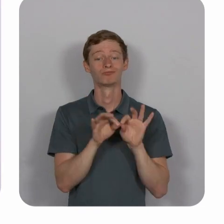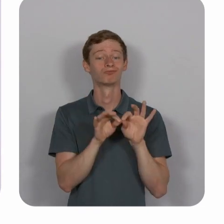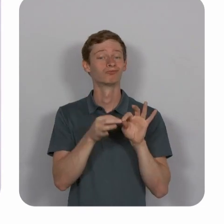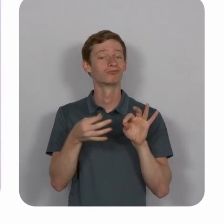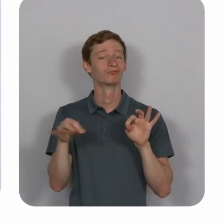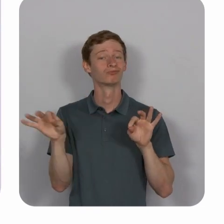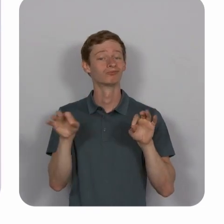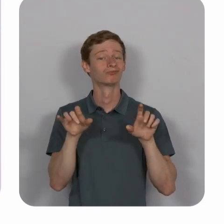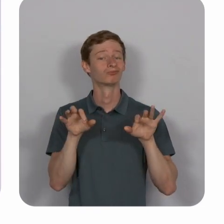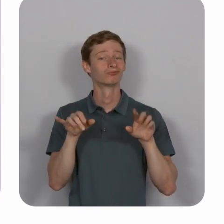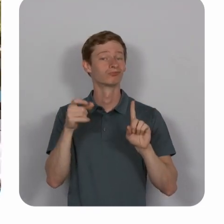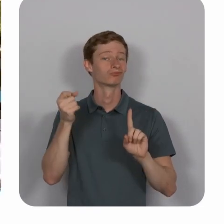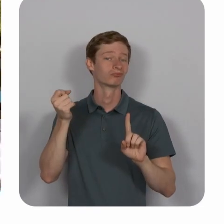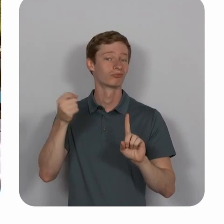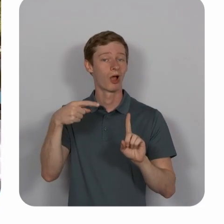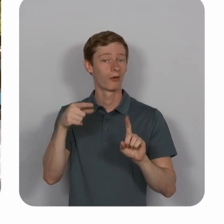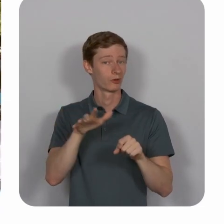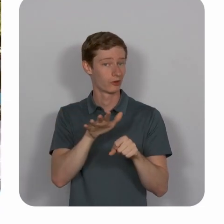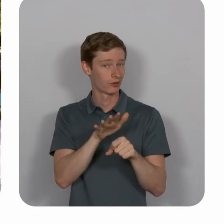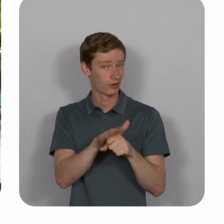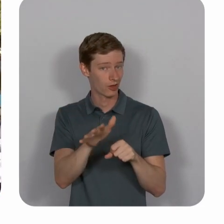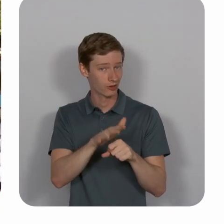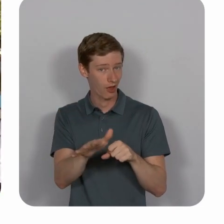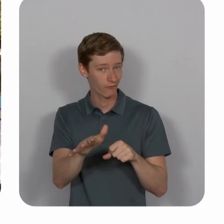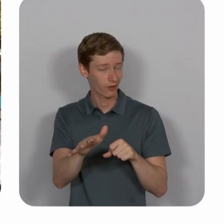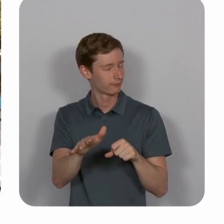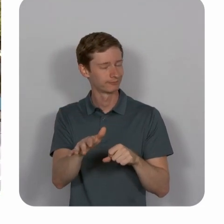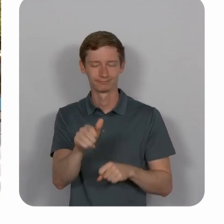to achieve these capabilities.